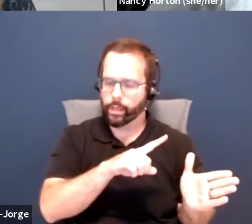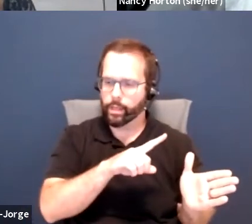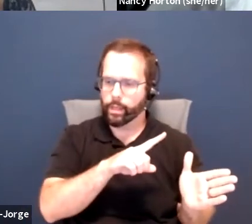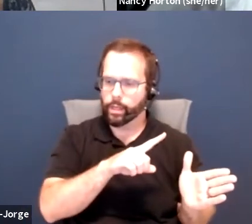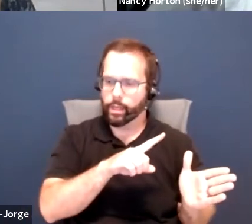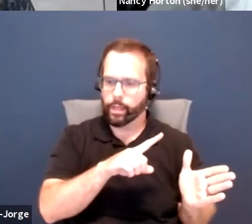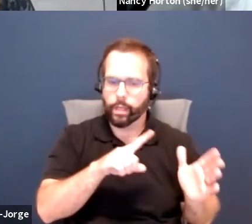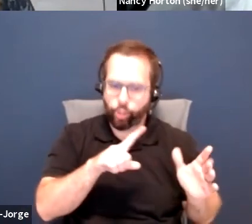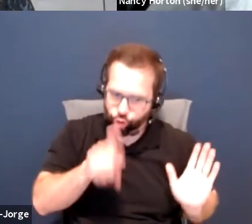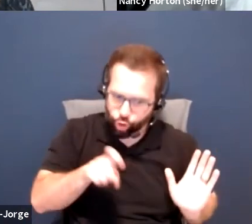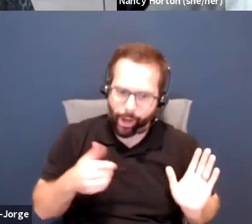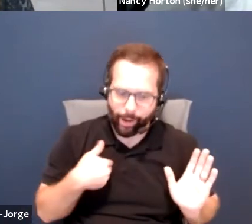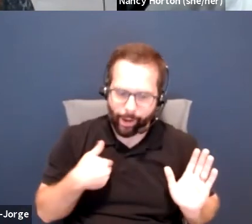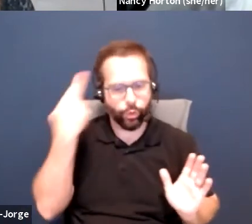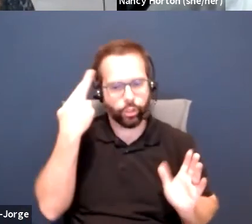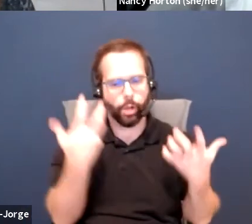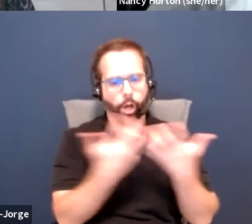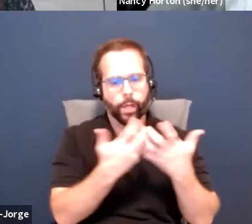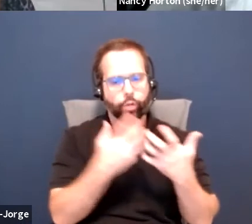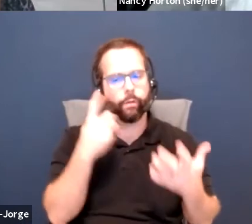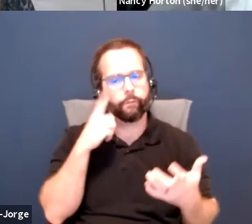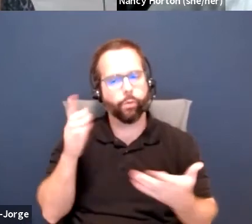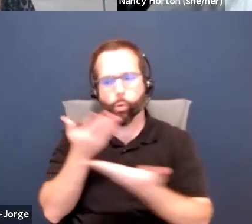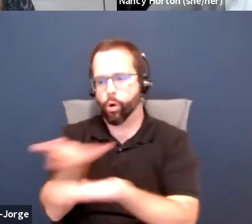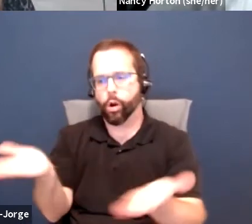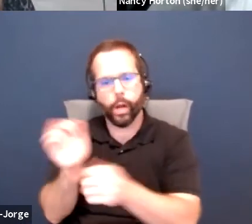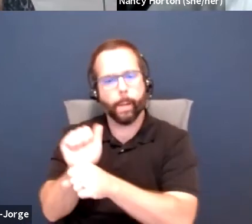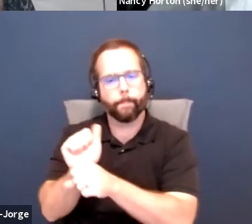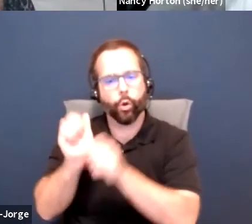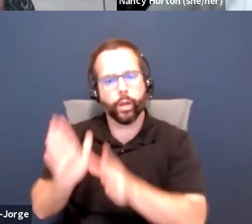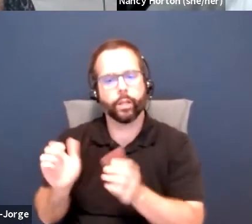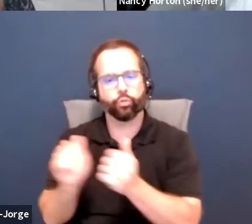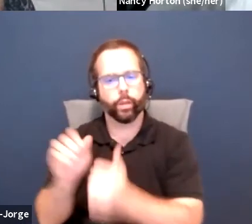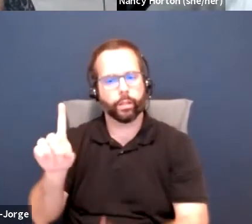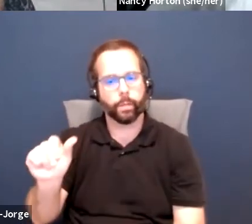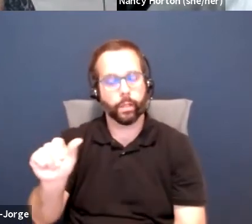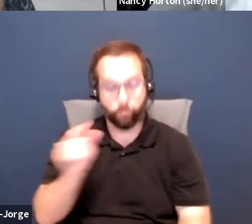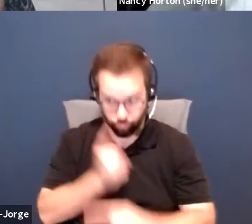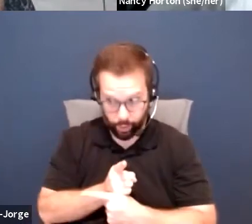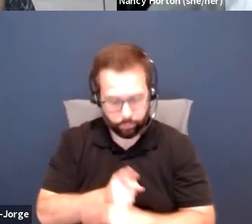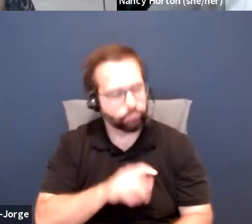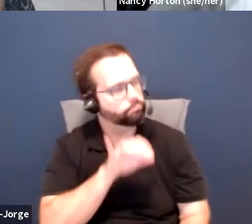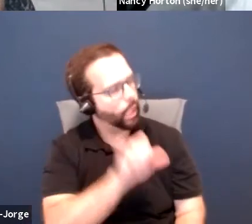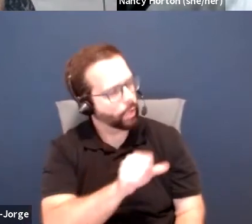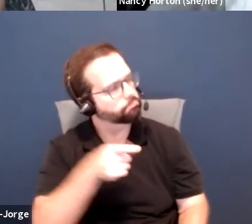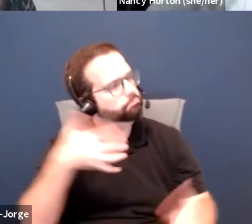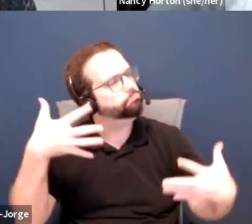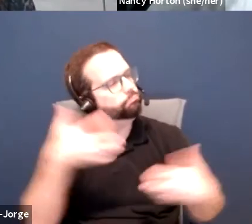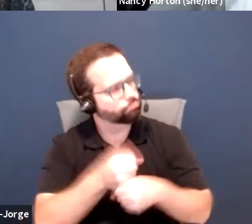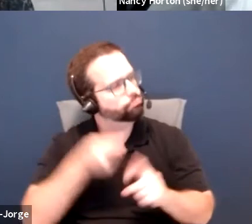requirements and they are subject to the obligation to provide reasonable accommodation to workers with disabilities. Is that --